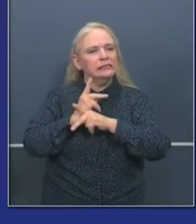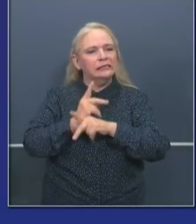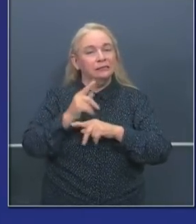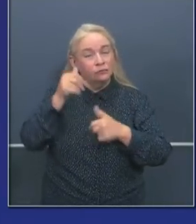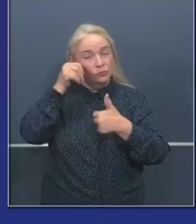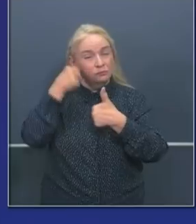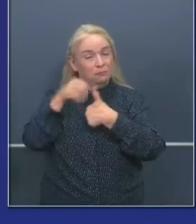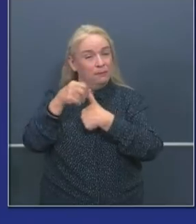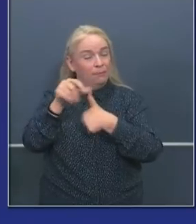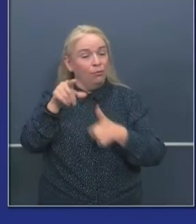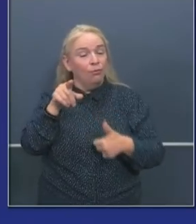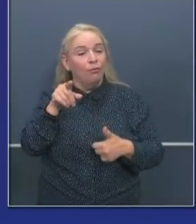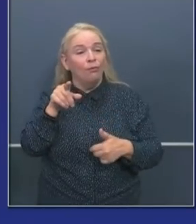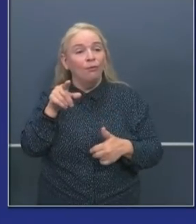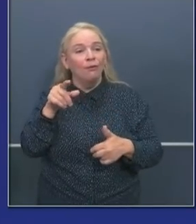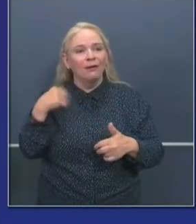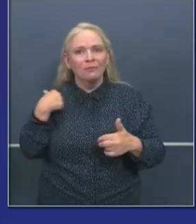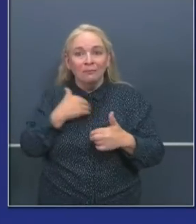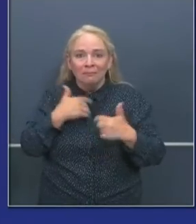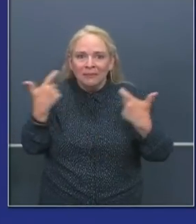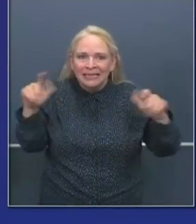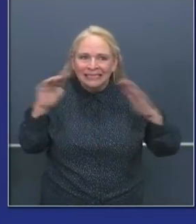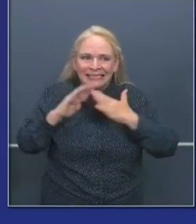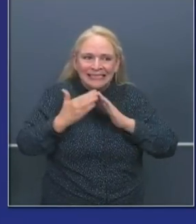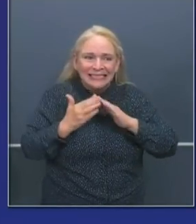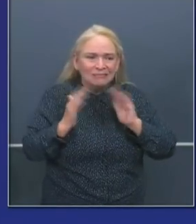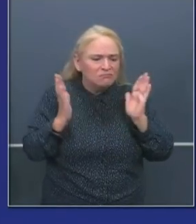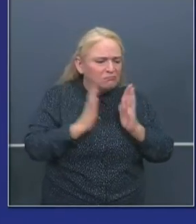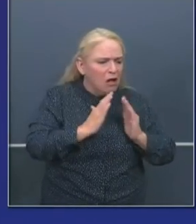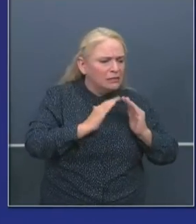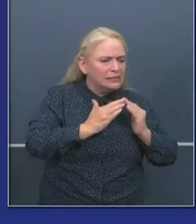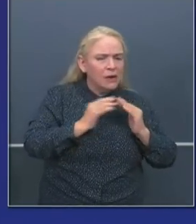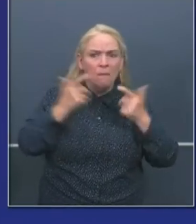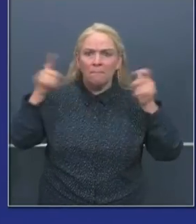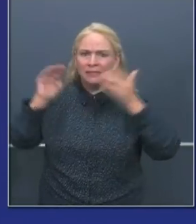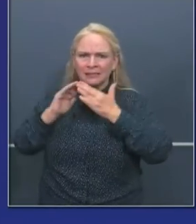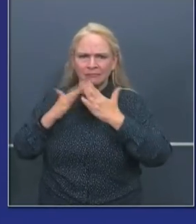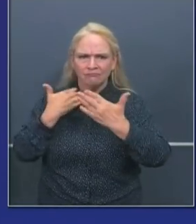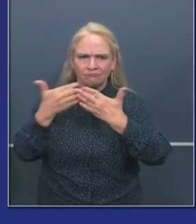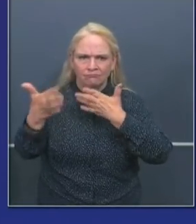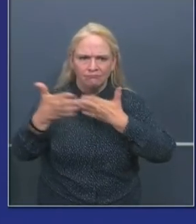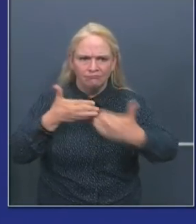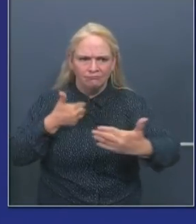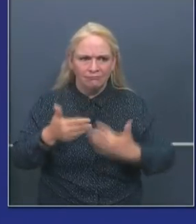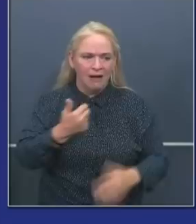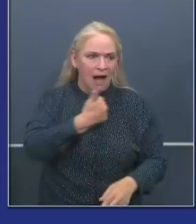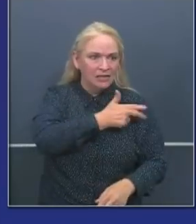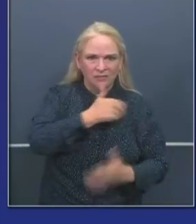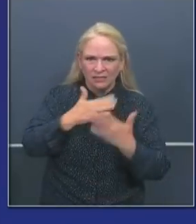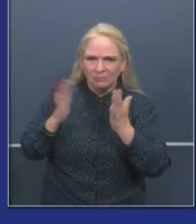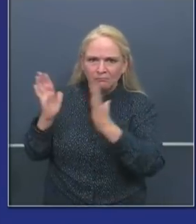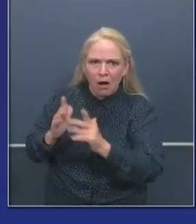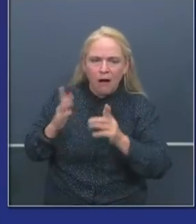OUR CAPACITY IN THE ICU SYSTEM RELEASED AND CAPACITY IN THE AGGREGATE. NONE OF US LIVE IN THE AGGREGATE.